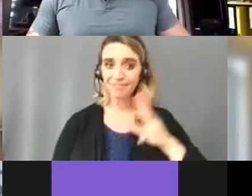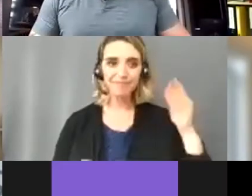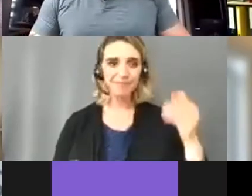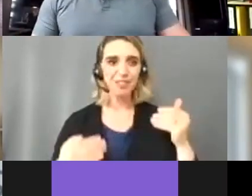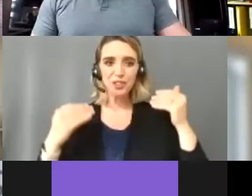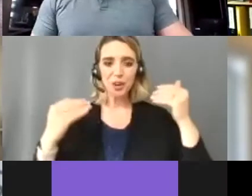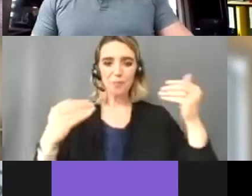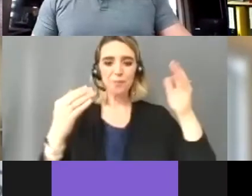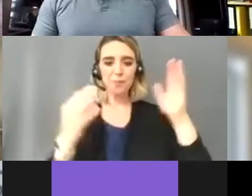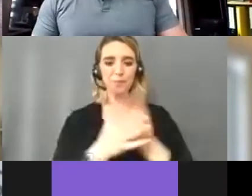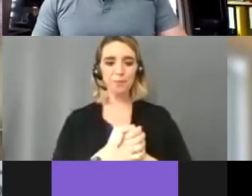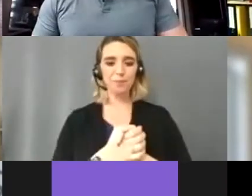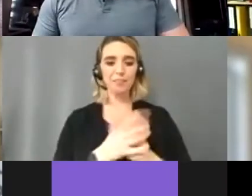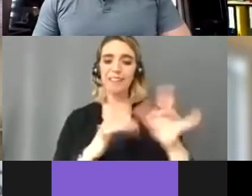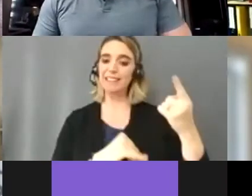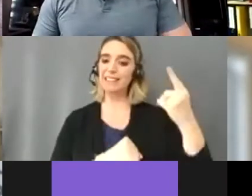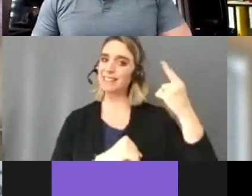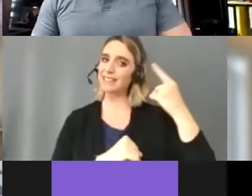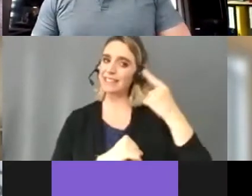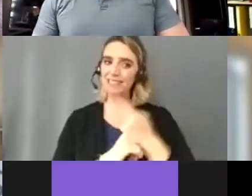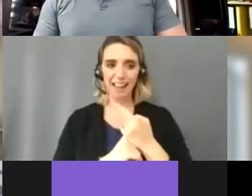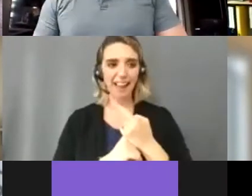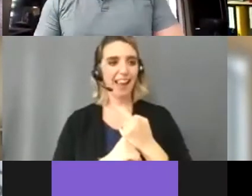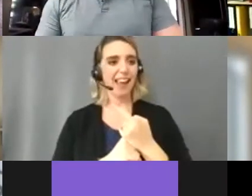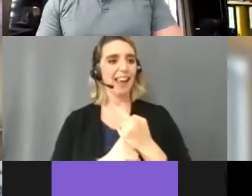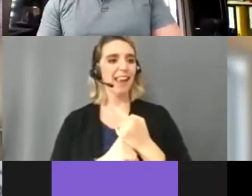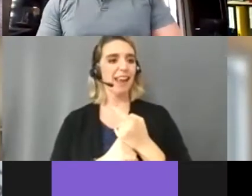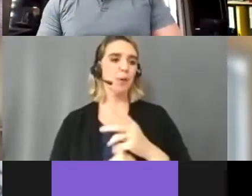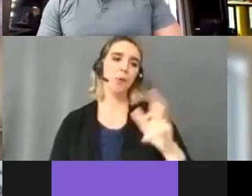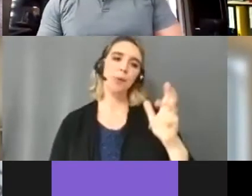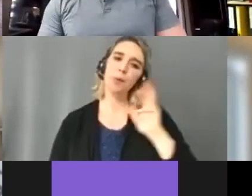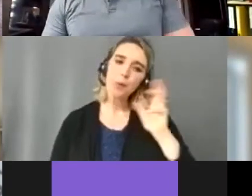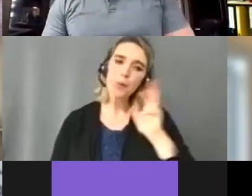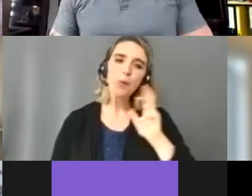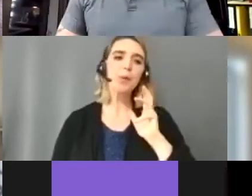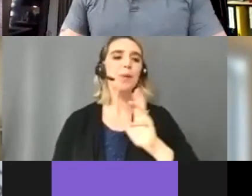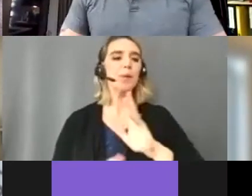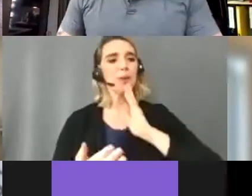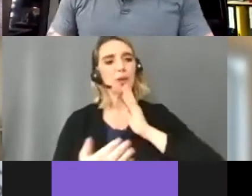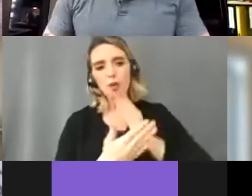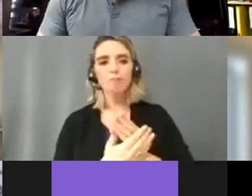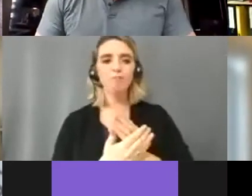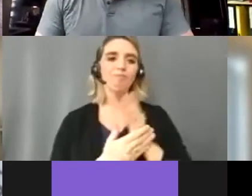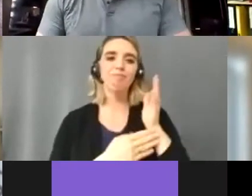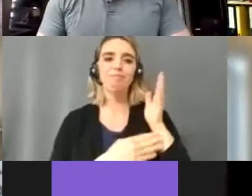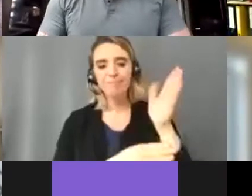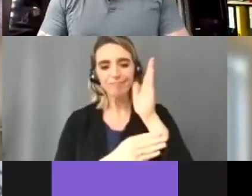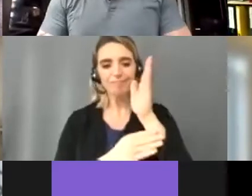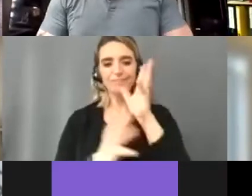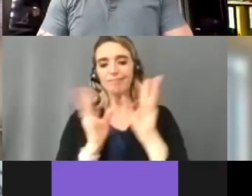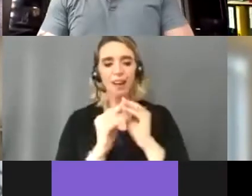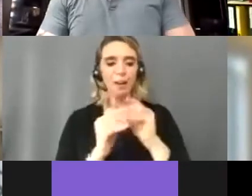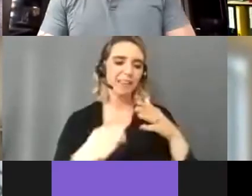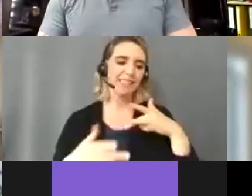Today is a full and incredibly meaningful session and so I'm excited to get started with you